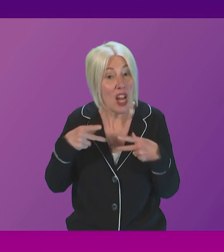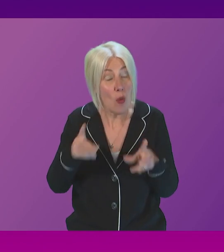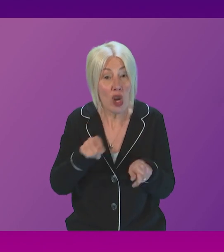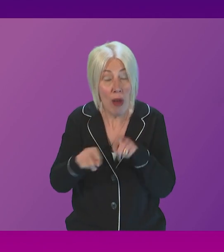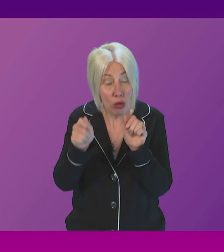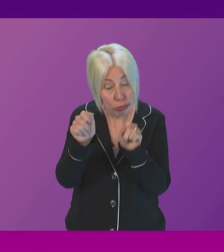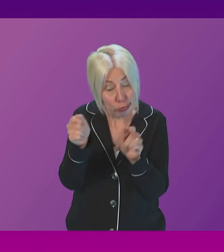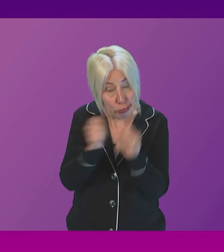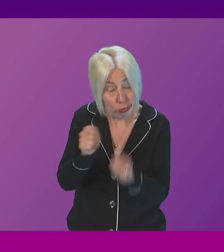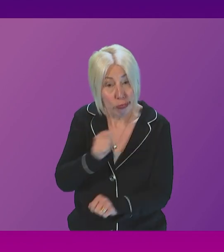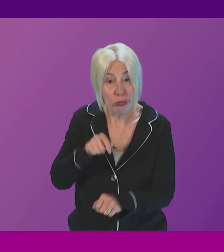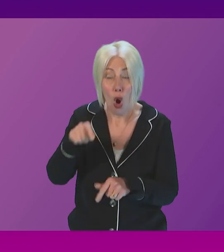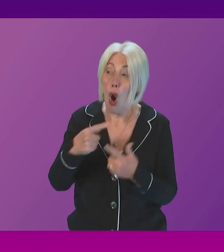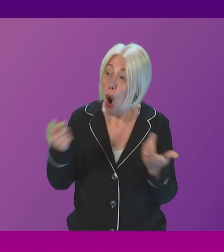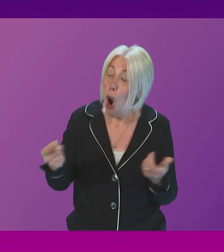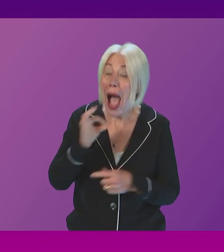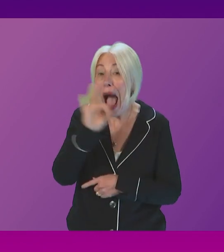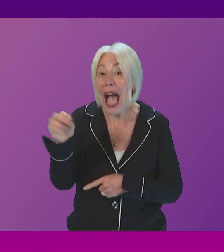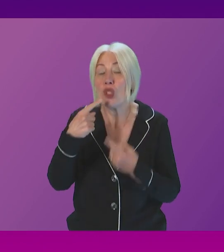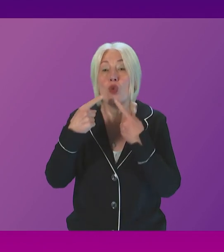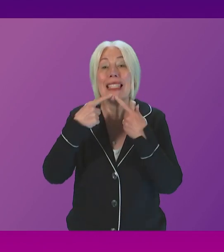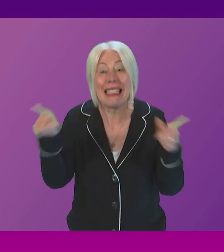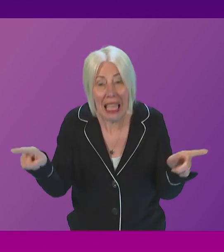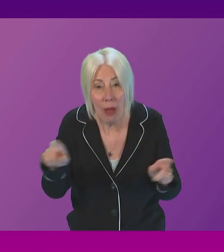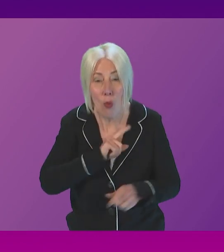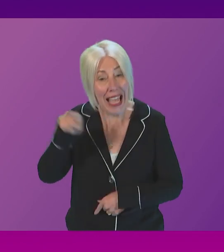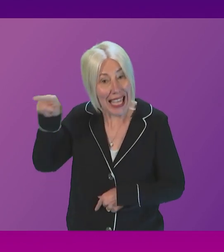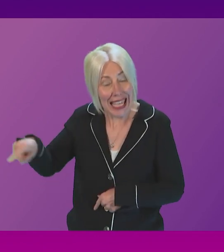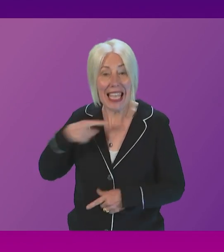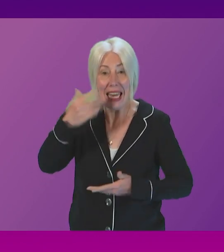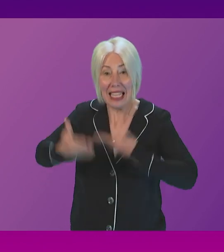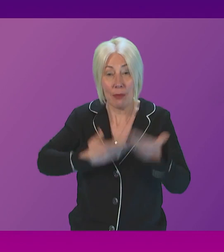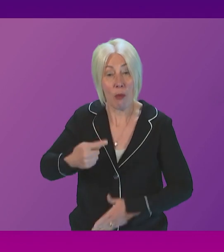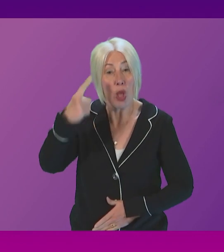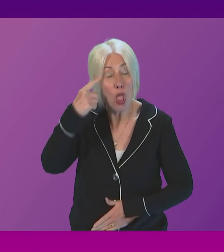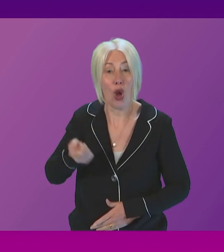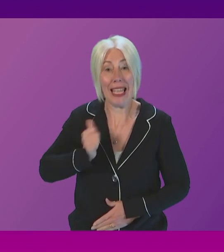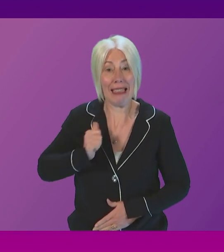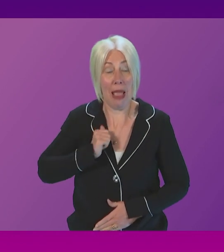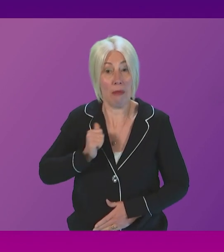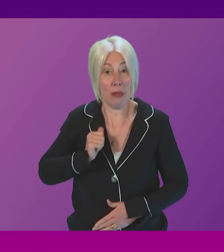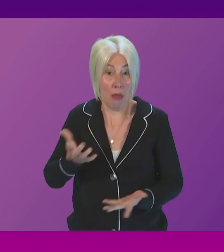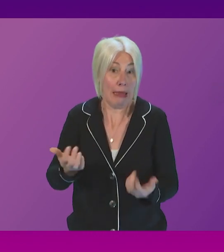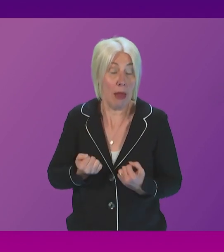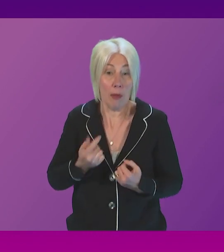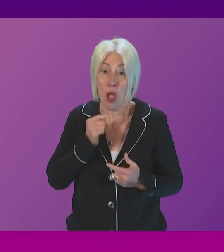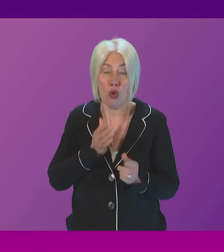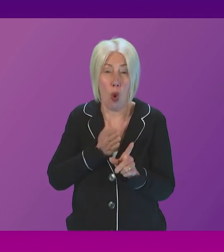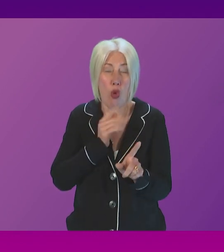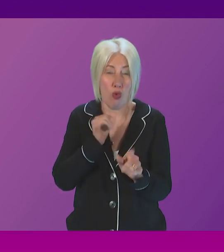seek your permission to make a statement so that he can explain why he thought that it was acceptable to pursue a misleading line of questioning during First Minister’s questions?